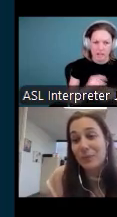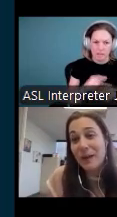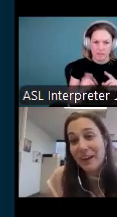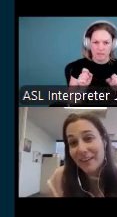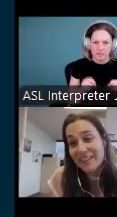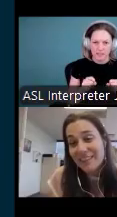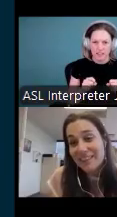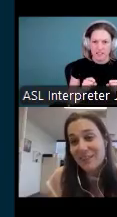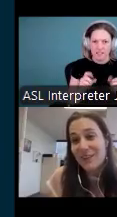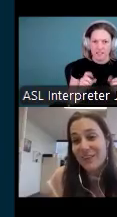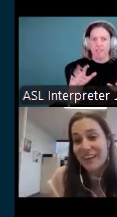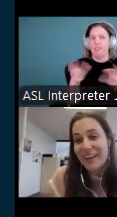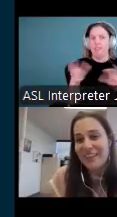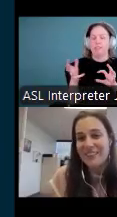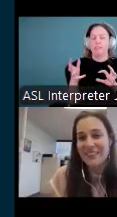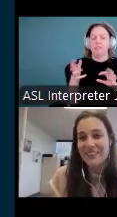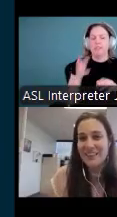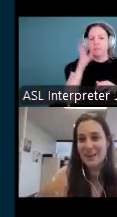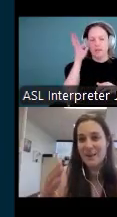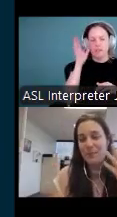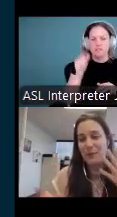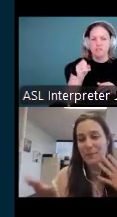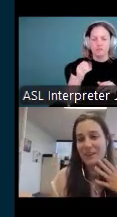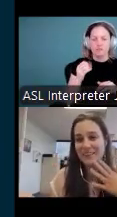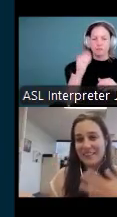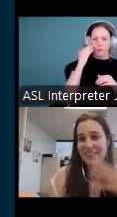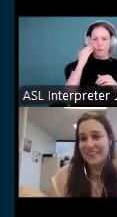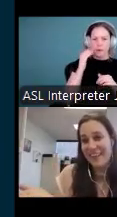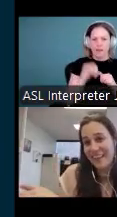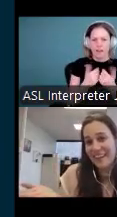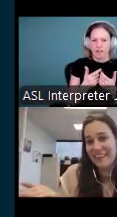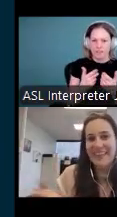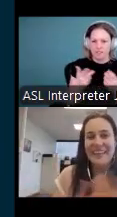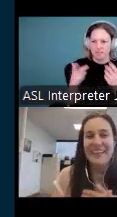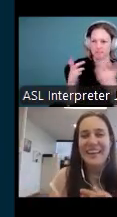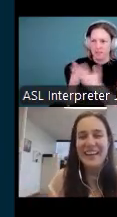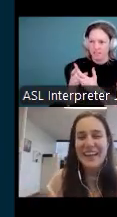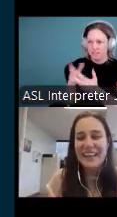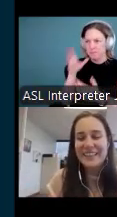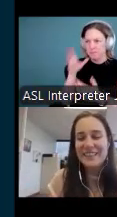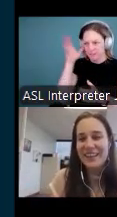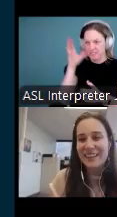parents, so knowing how to meet parents' needs and the child's